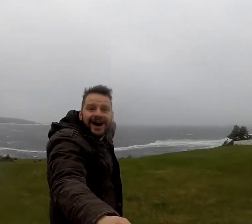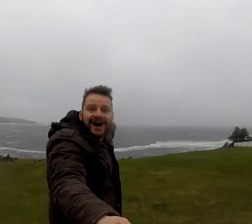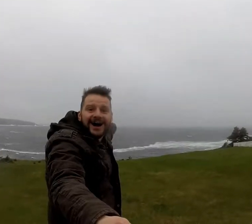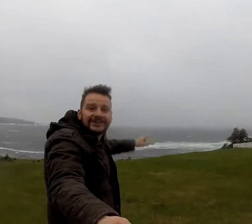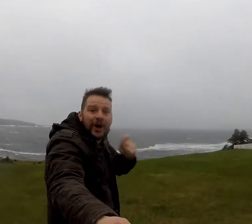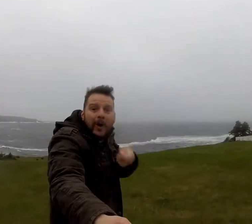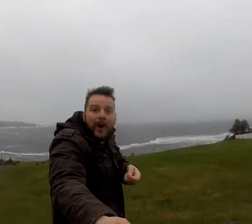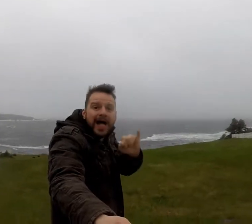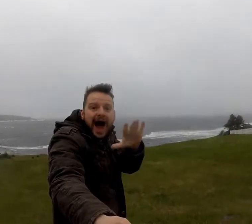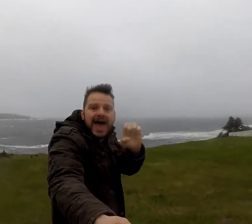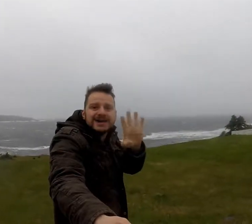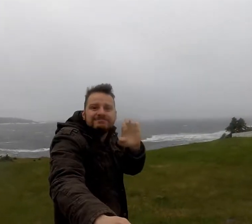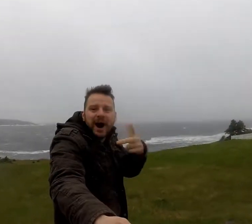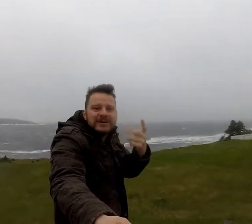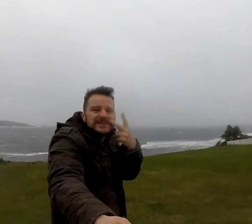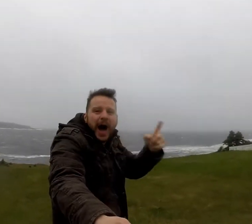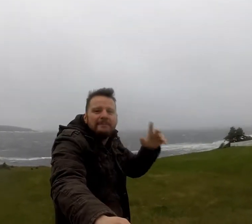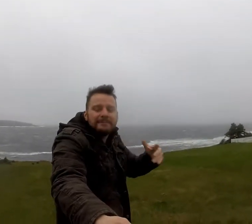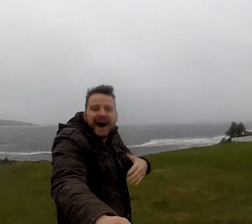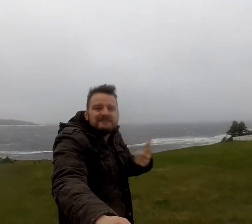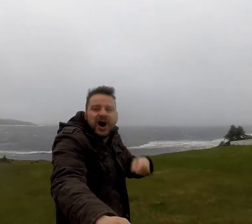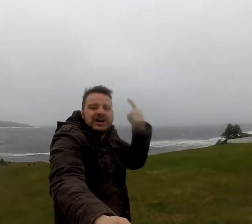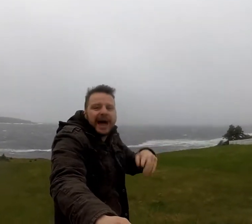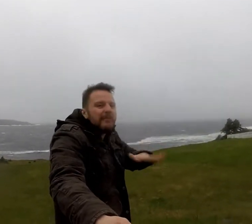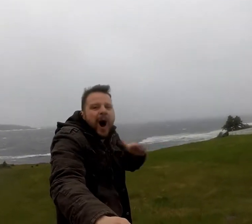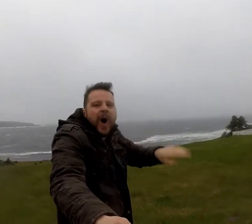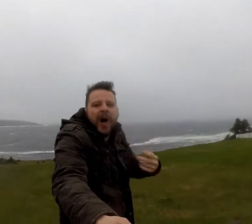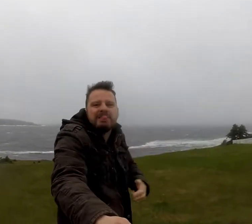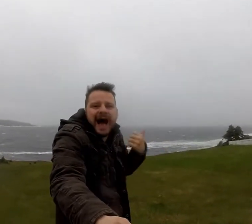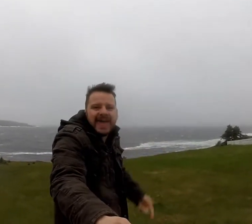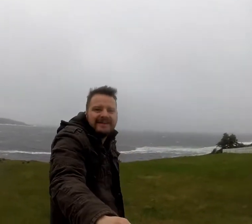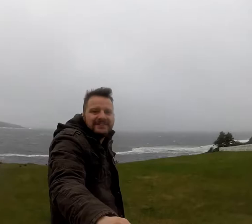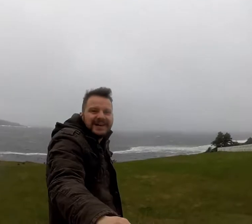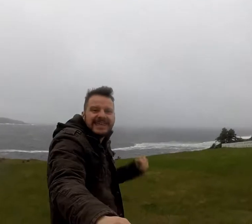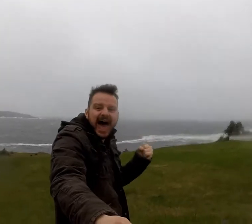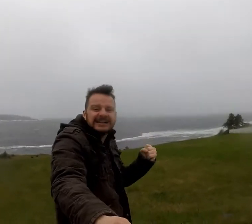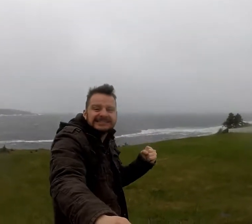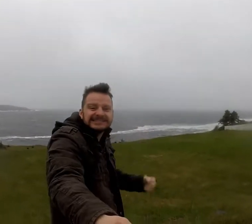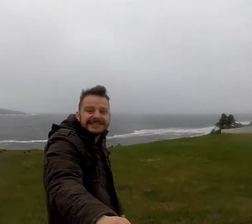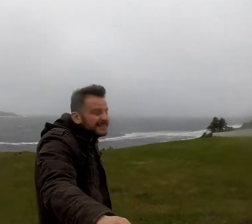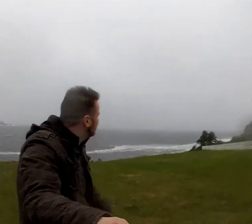It's cool to see the iceberg for the first time in my whole life! Yes!